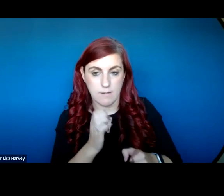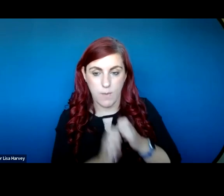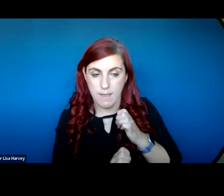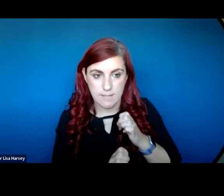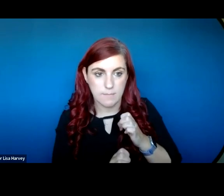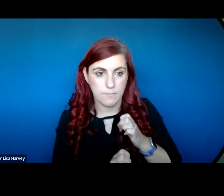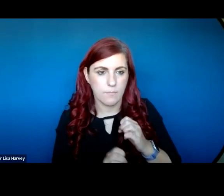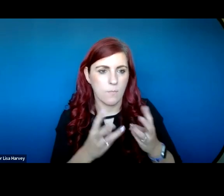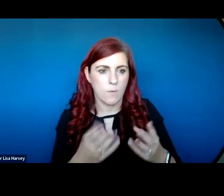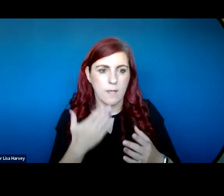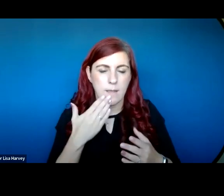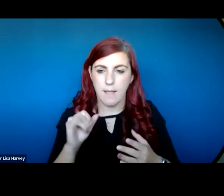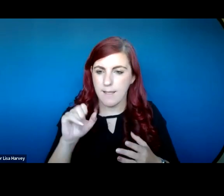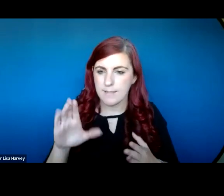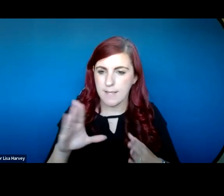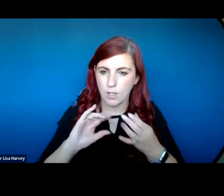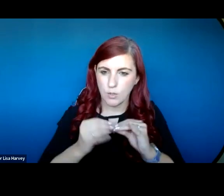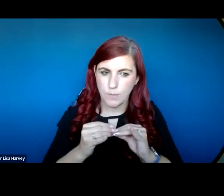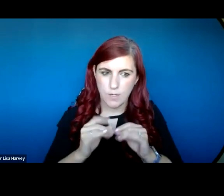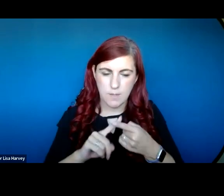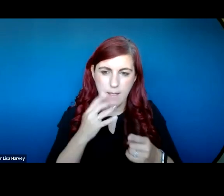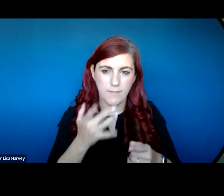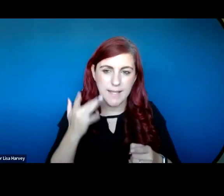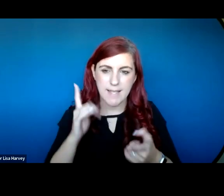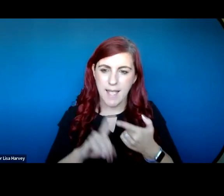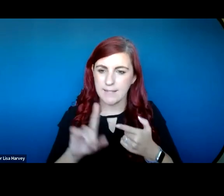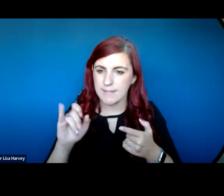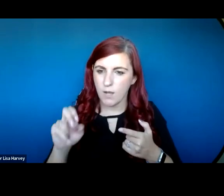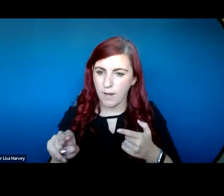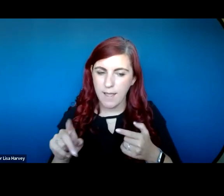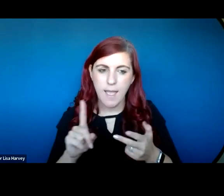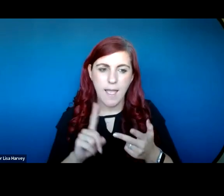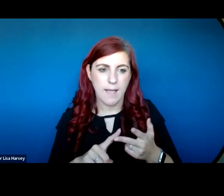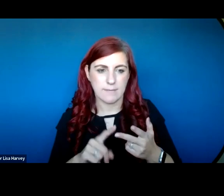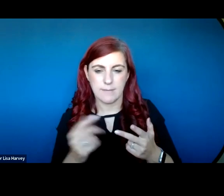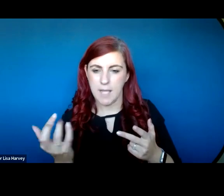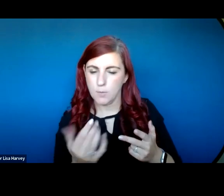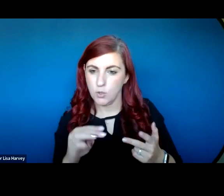I want to thank our ISL interpreters Lisa and Darren, our captioner Michelle and